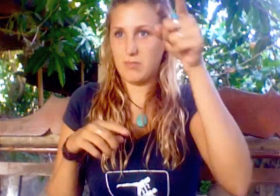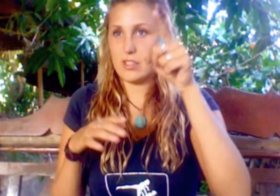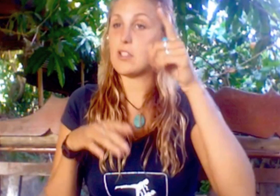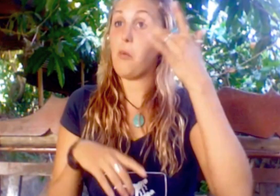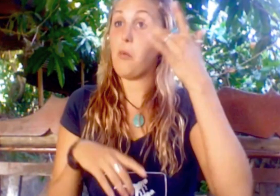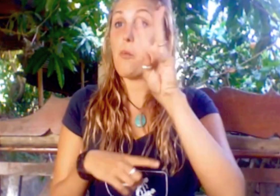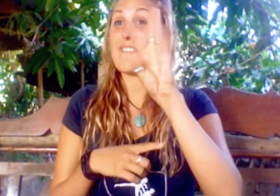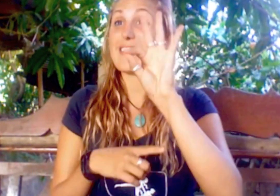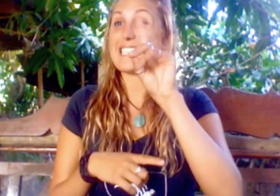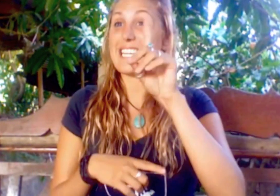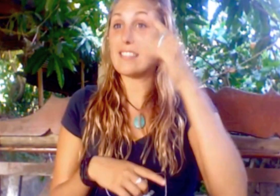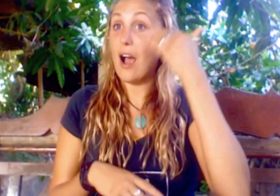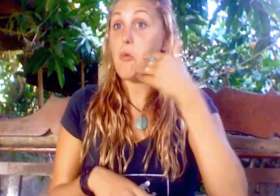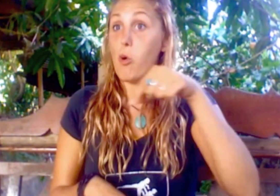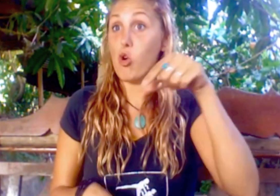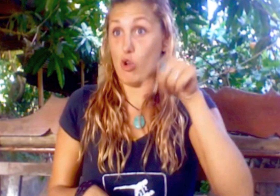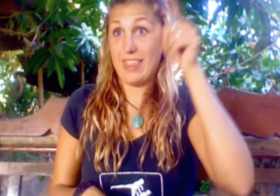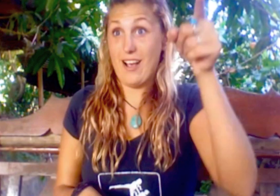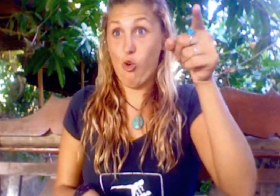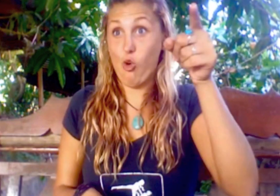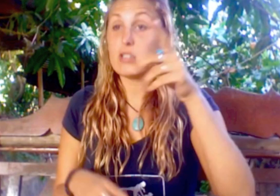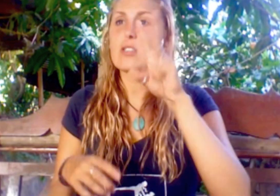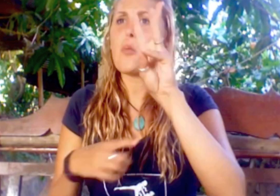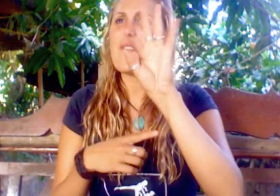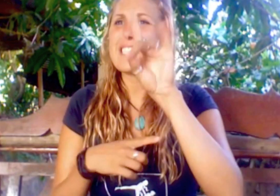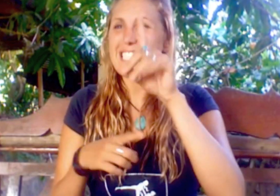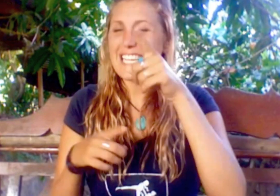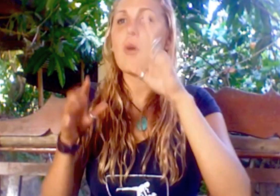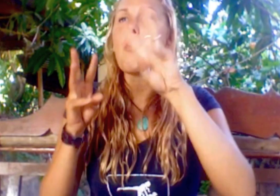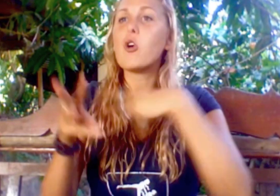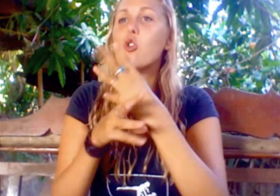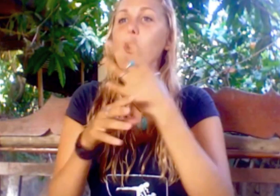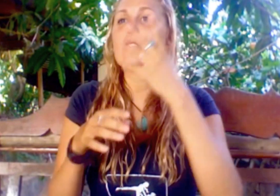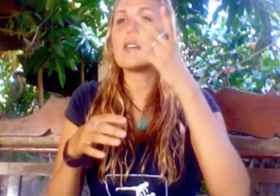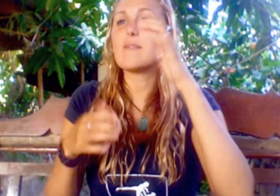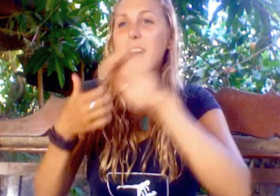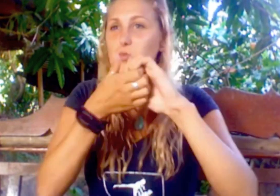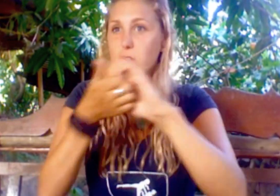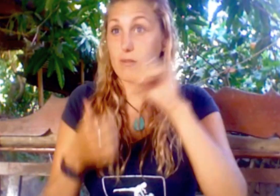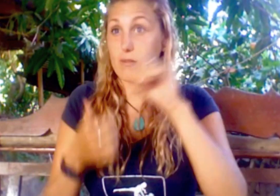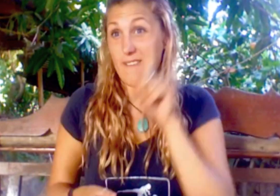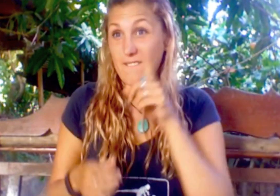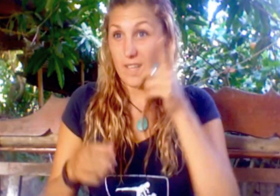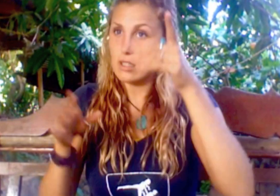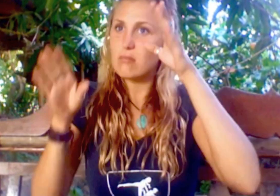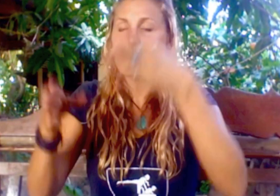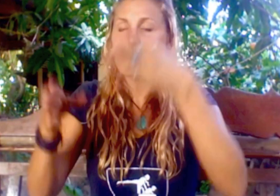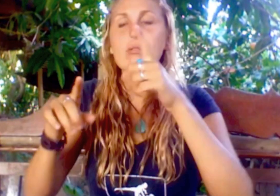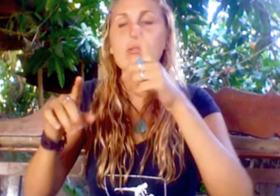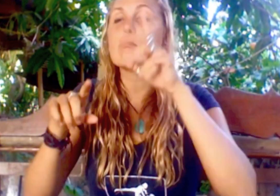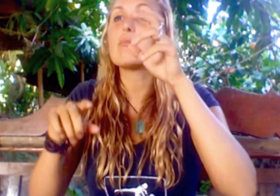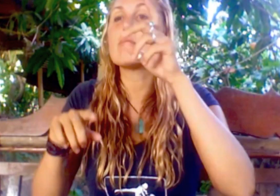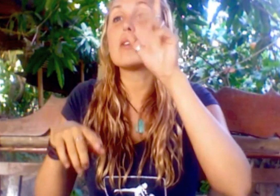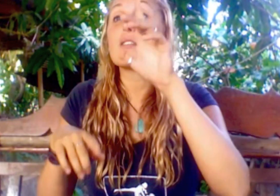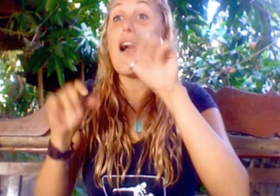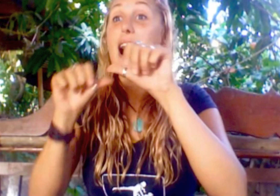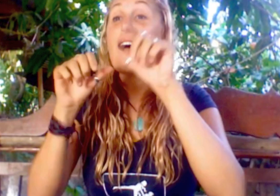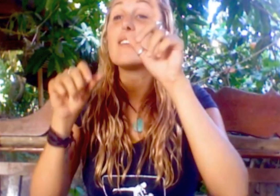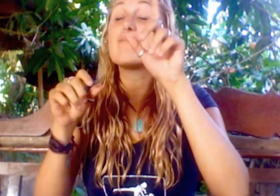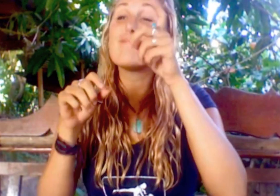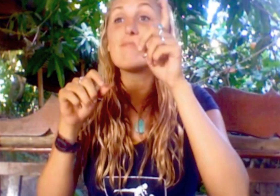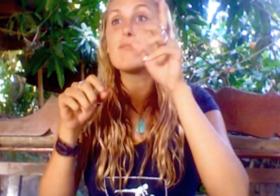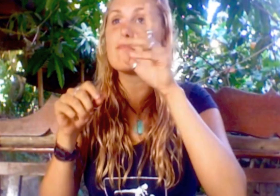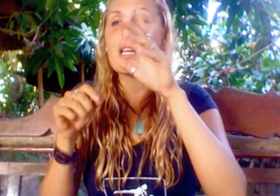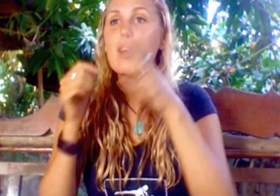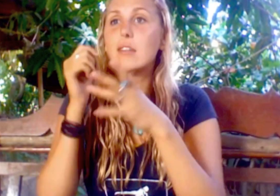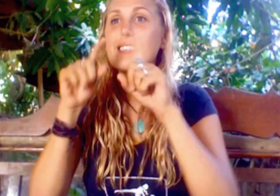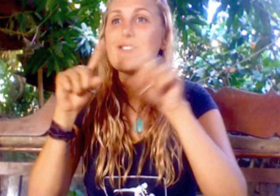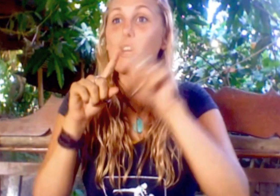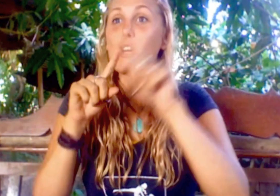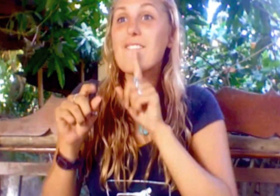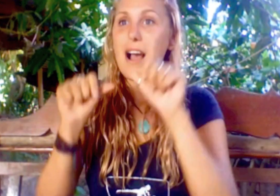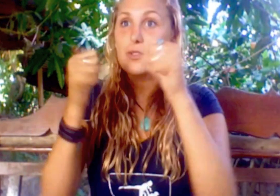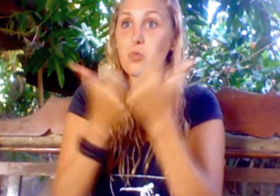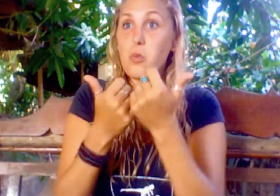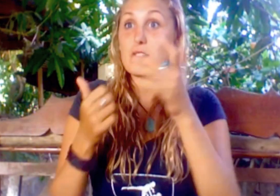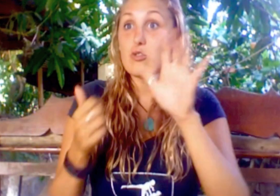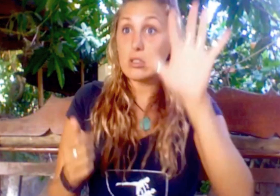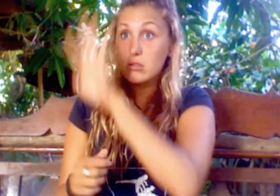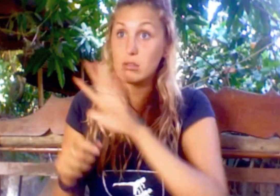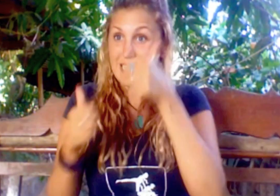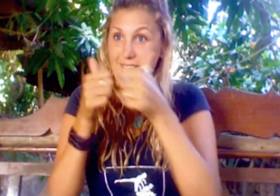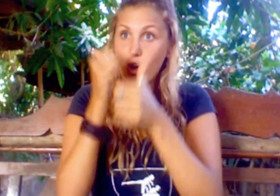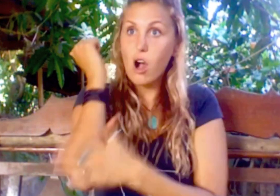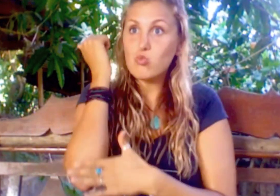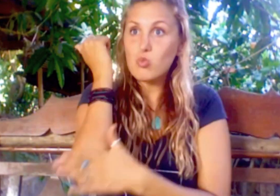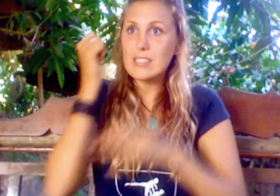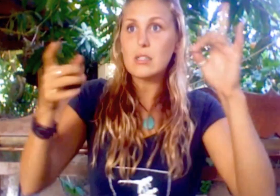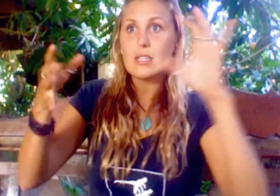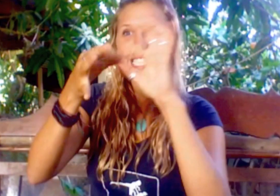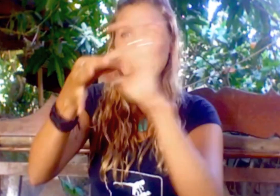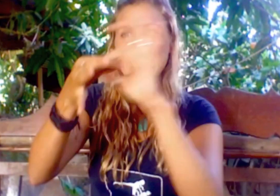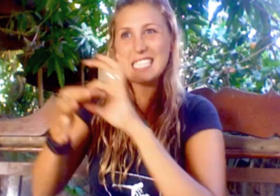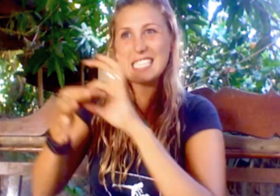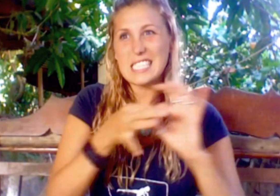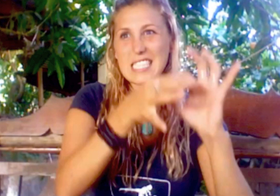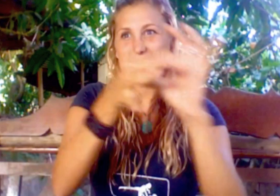World Federation of the Deaf, due to the headquarter being there. All the associations of each country came together as a whole to unify